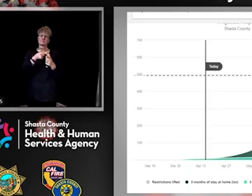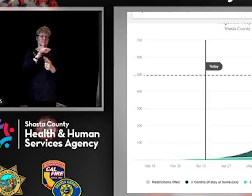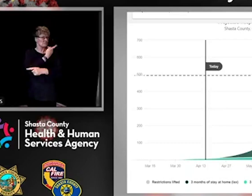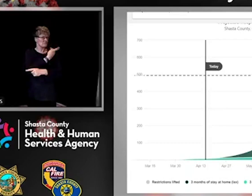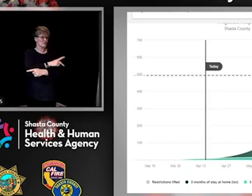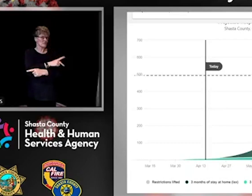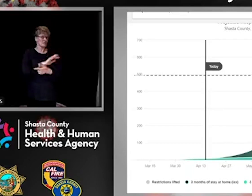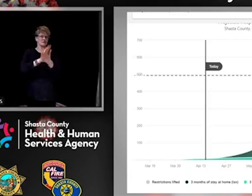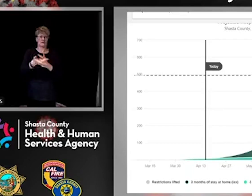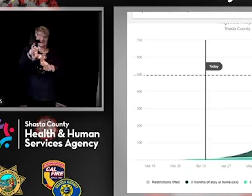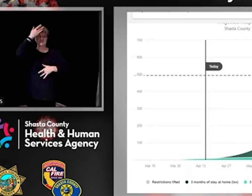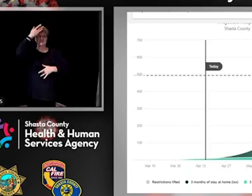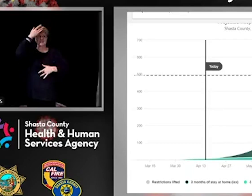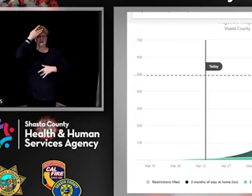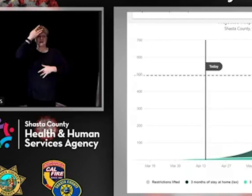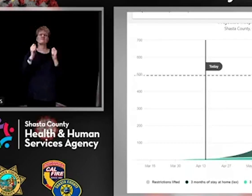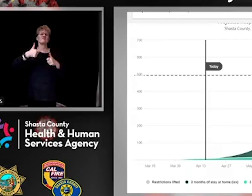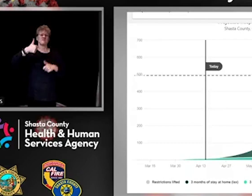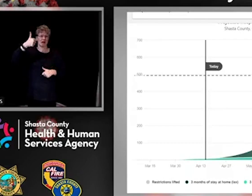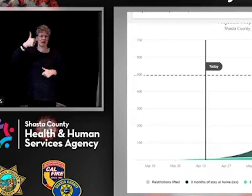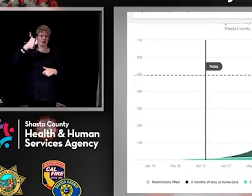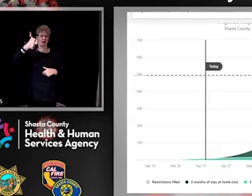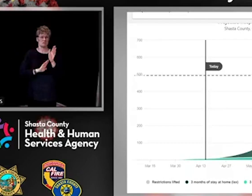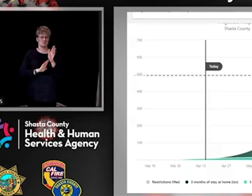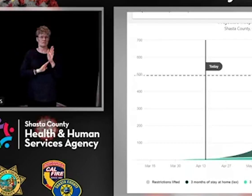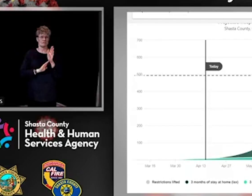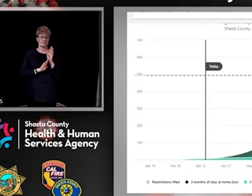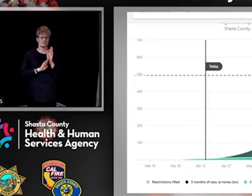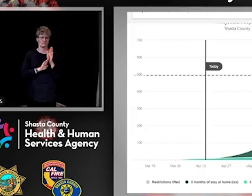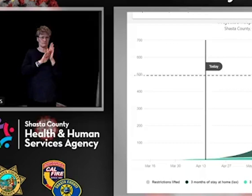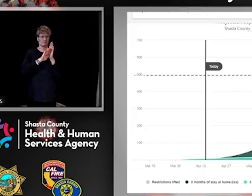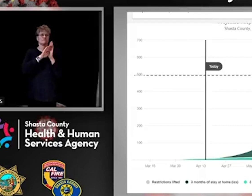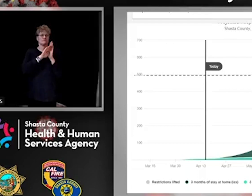seeing right here on the chart, but we're definitely could see that that increase all